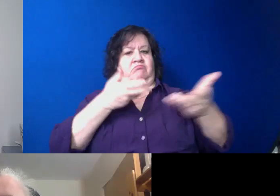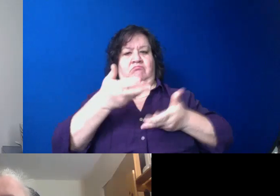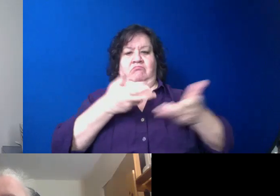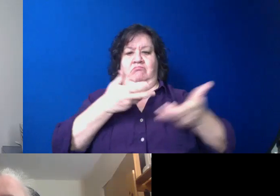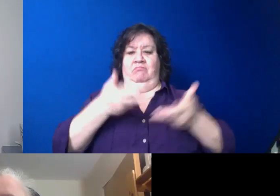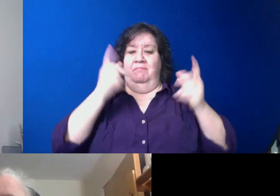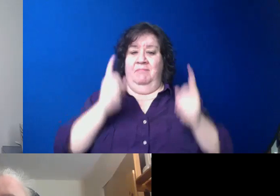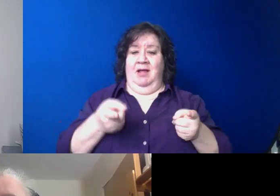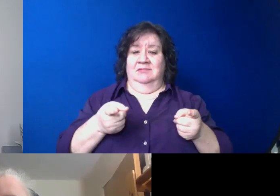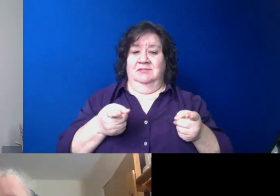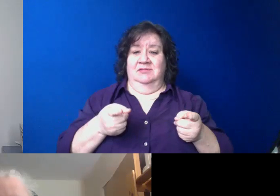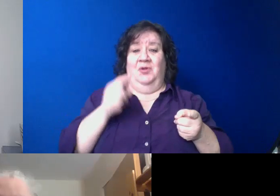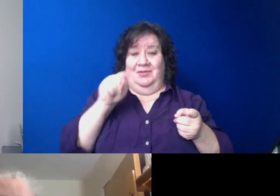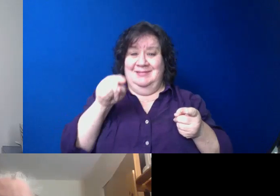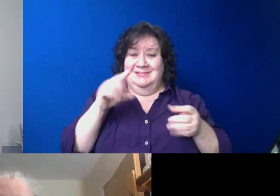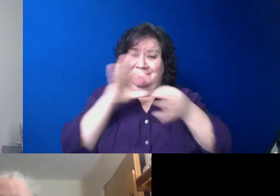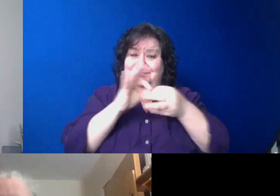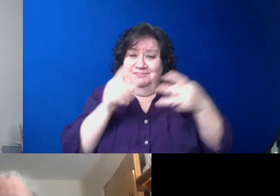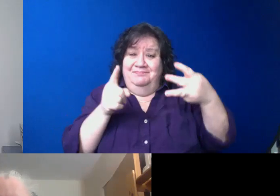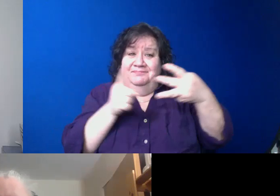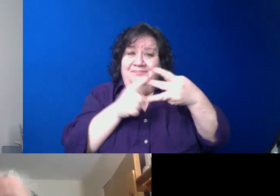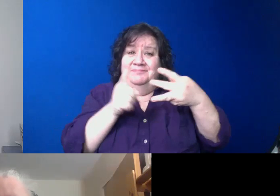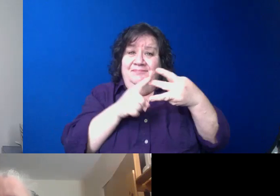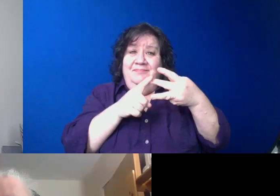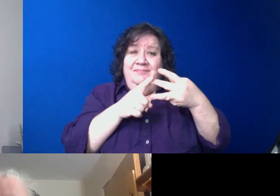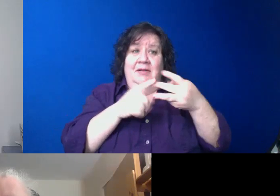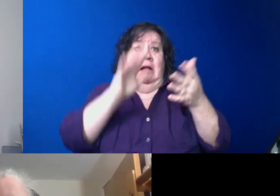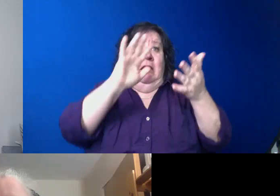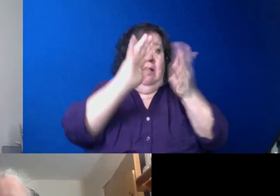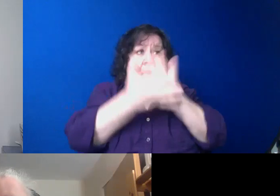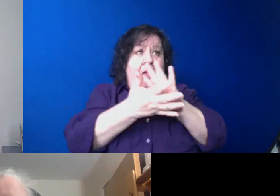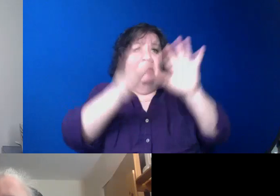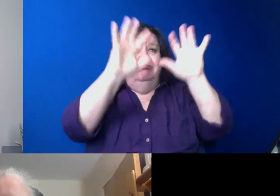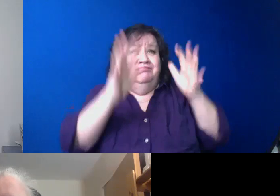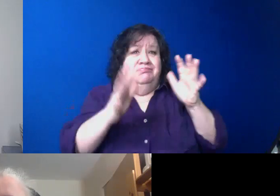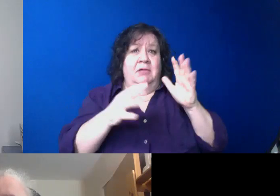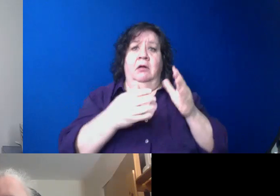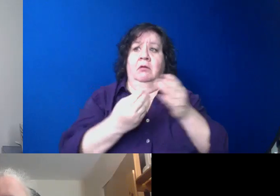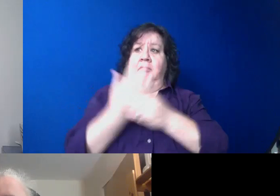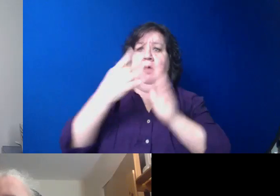you know its people-led community solutions that's leading a lot of the change um around climate and